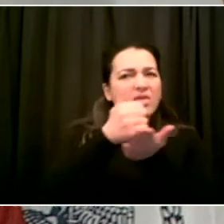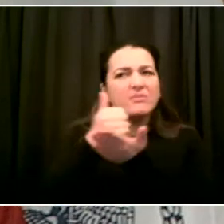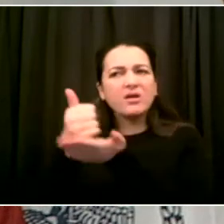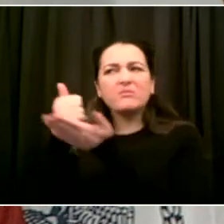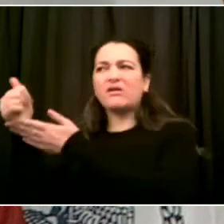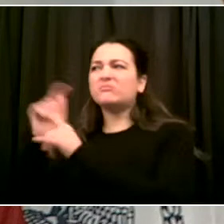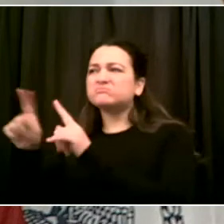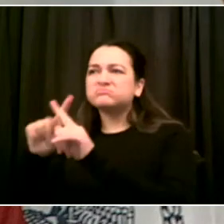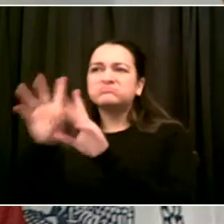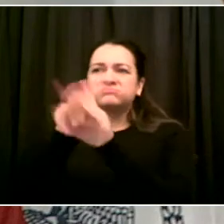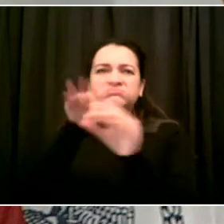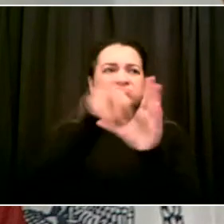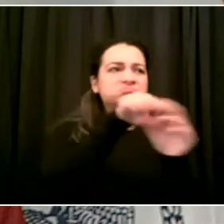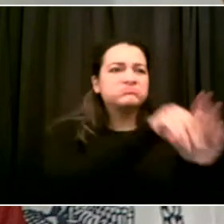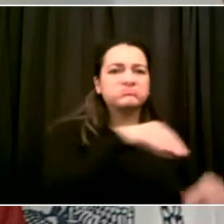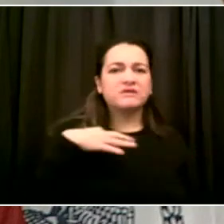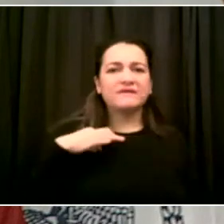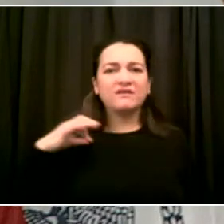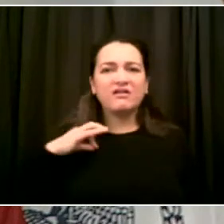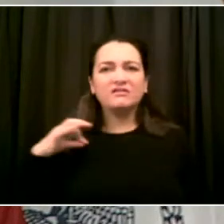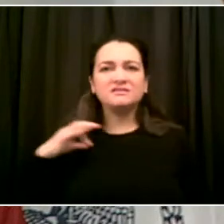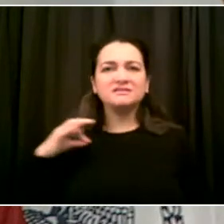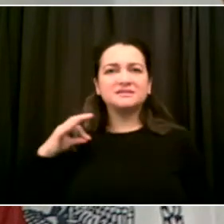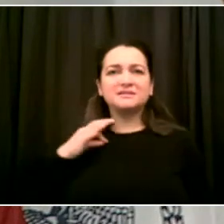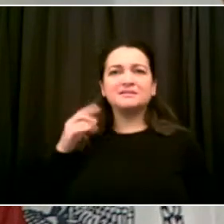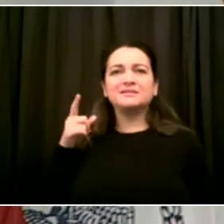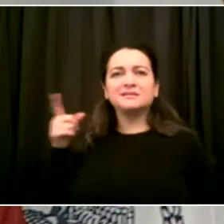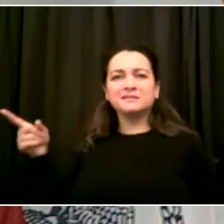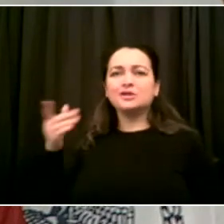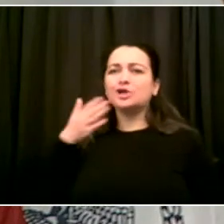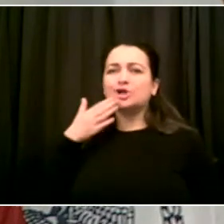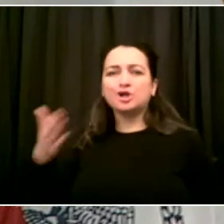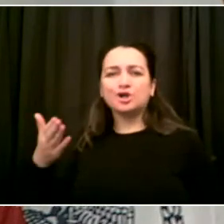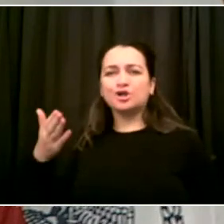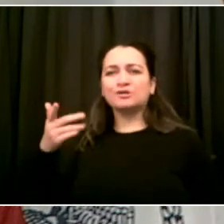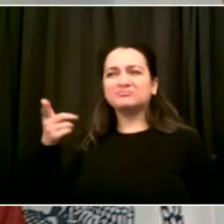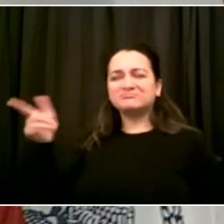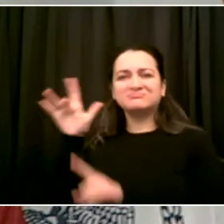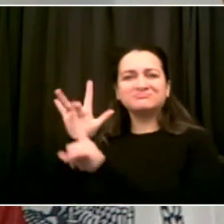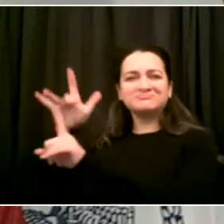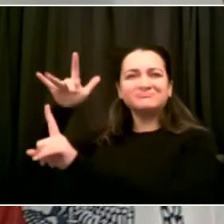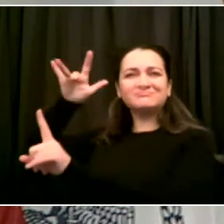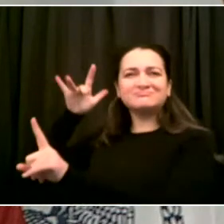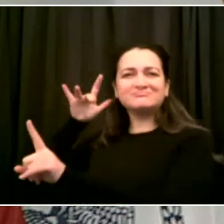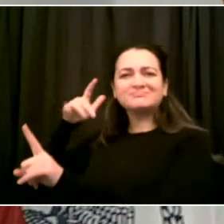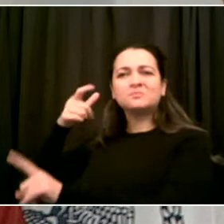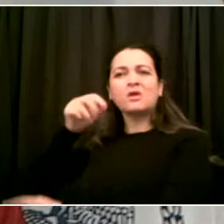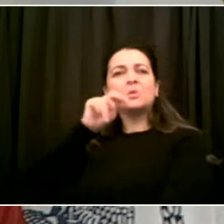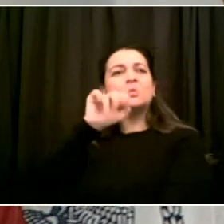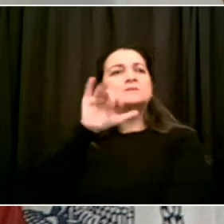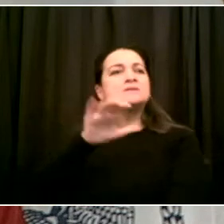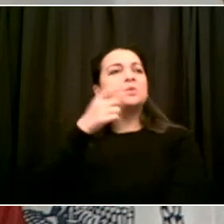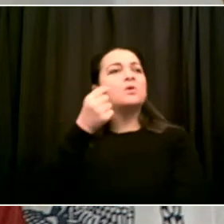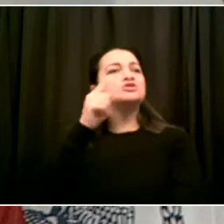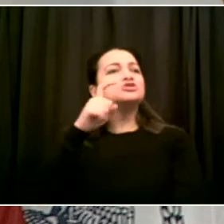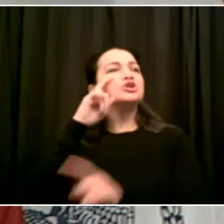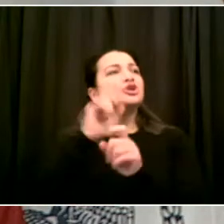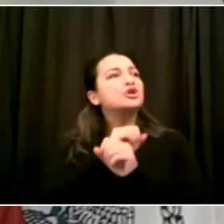I KNOW YOU GIVEVE A LOT OF TIME OF YOUR SELF, VOVOLUNTEERING AND LHEPPGIN OUTSIDE YOUR WORK. BUT YOU HAVE REALLY SHOWN EVERYONE E GREAT